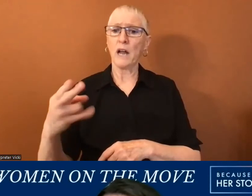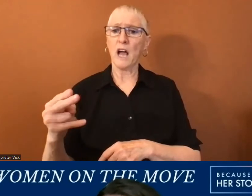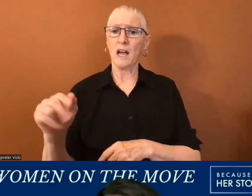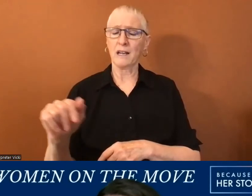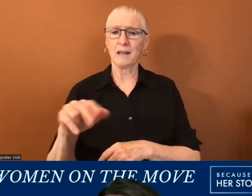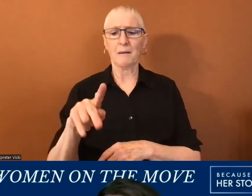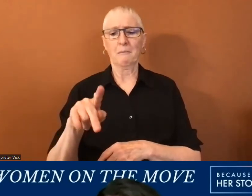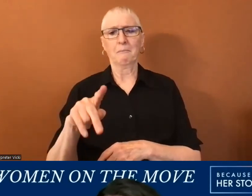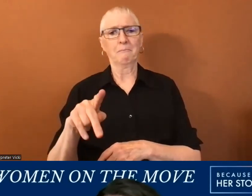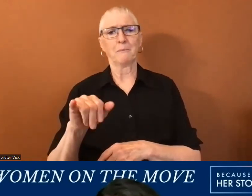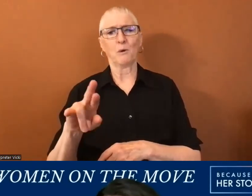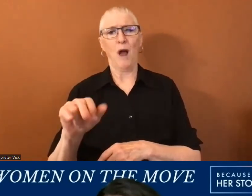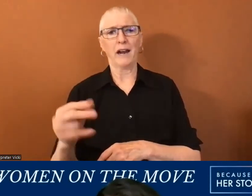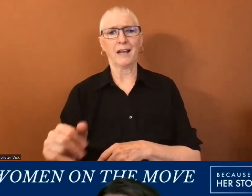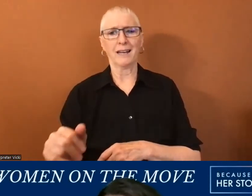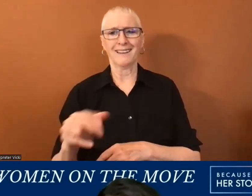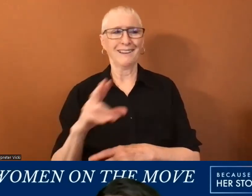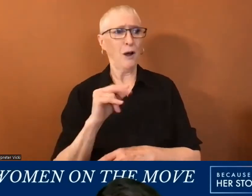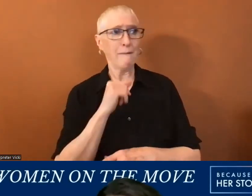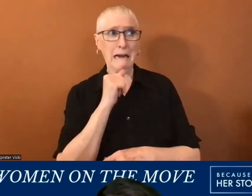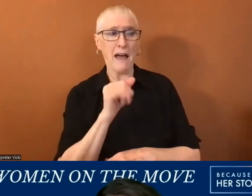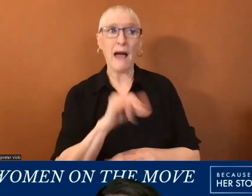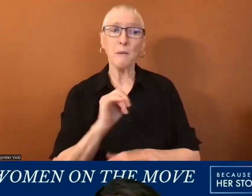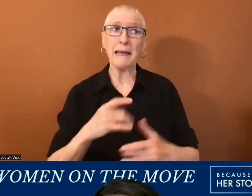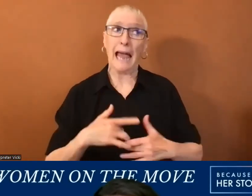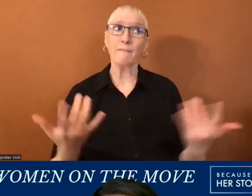Kim: I have not, but that that would be an adventure. >>Shelby: That would be such